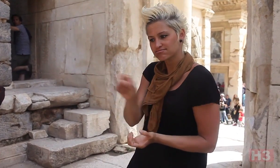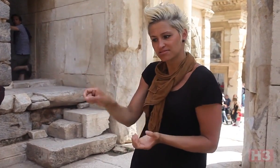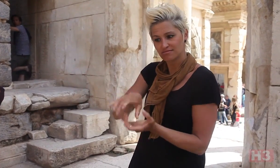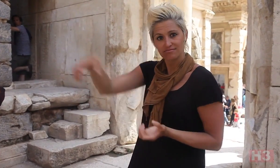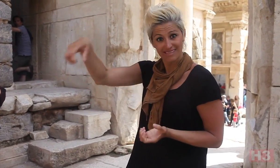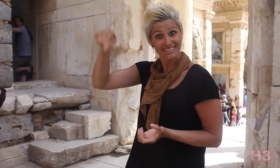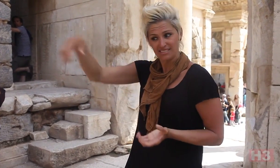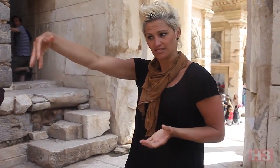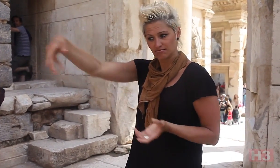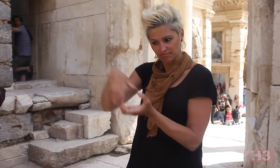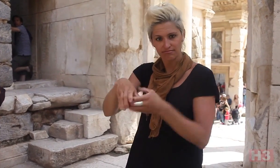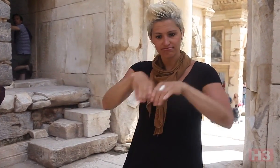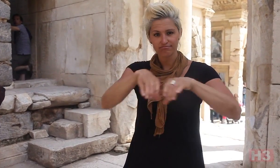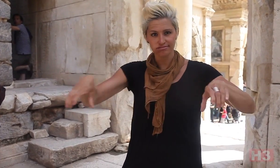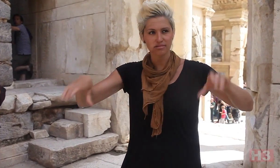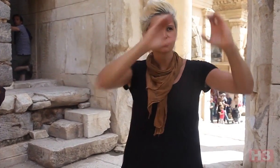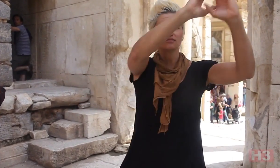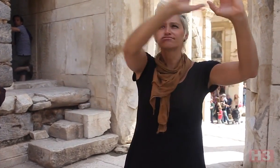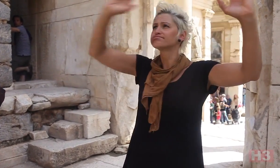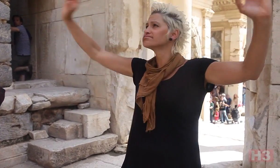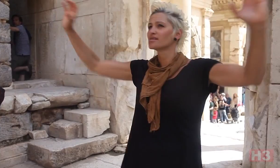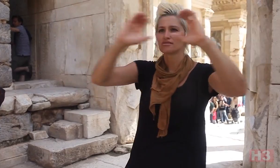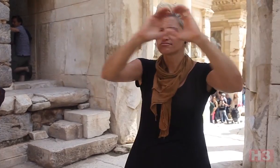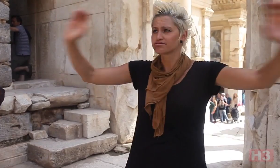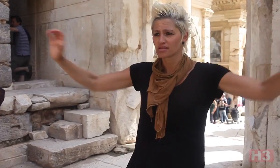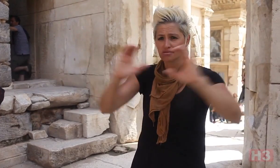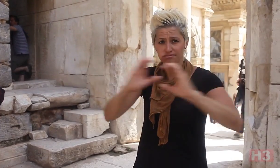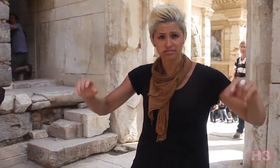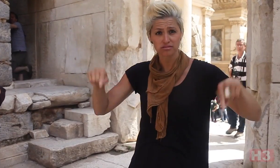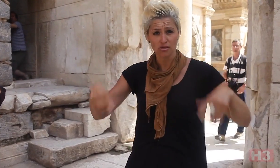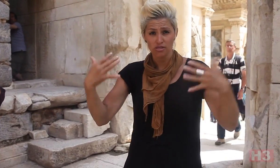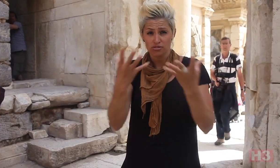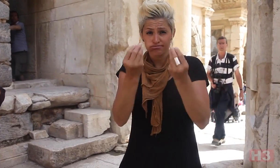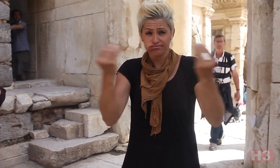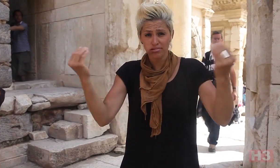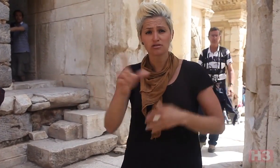Scrolls are those manuscripts that rolled out for reading or writing and rolled back in storing. The scrolls were kept in cupboards.